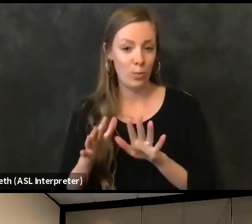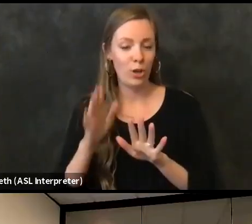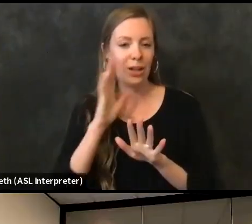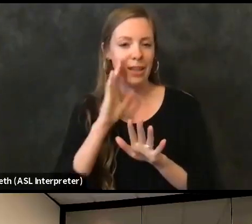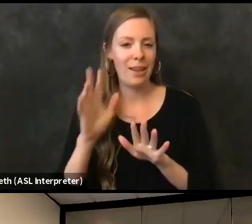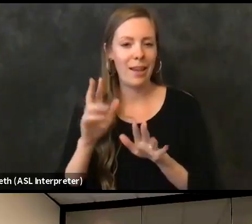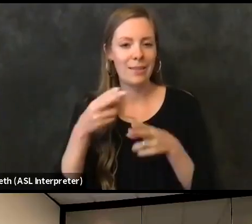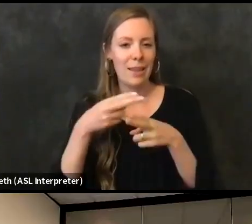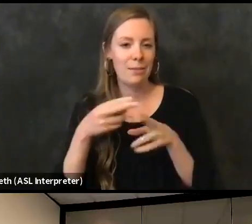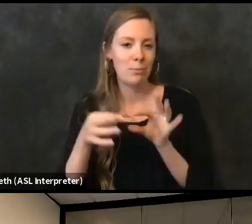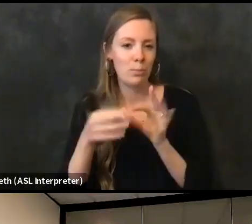Gilbert.